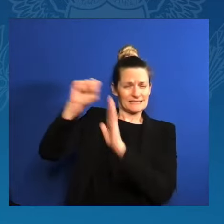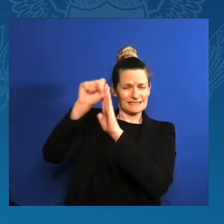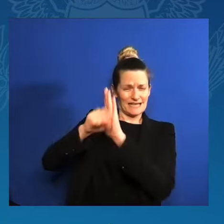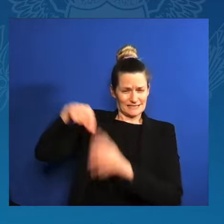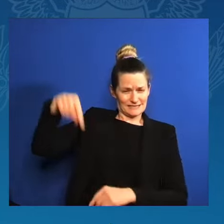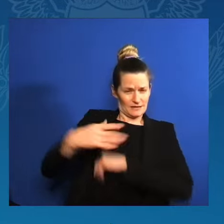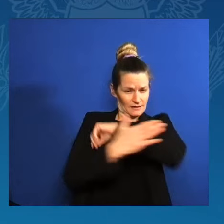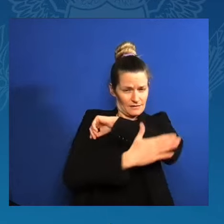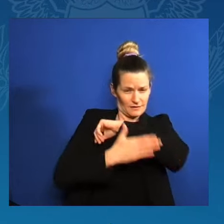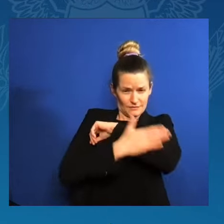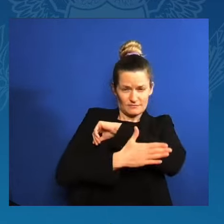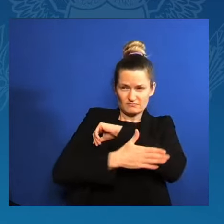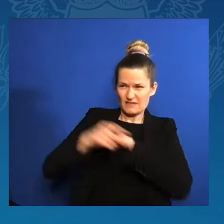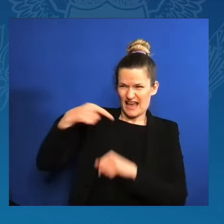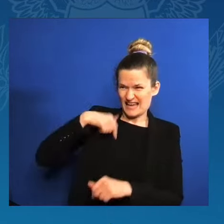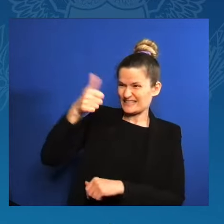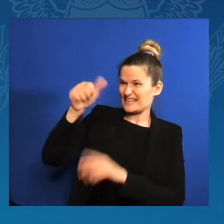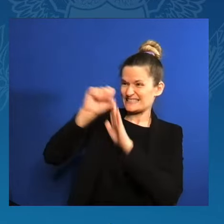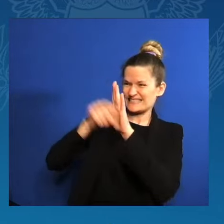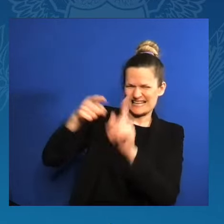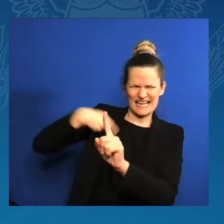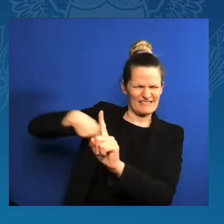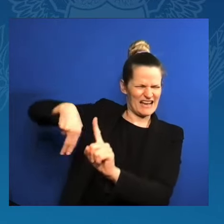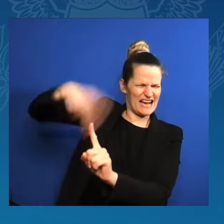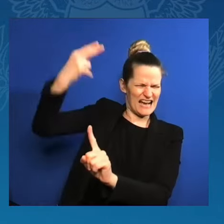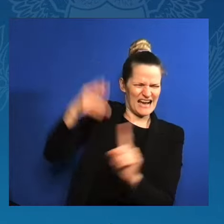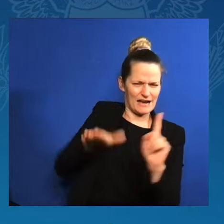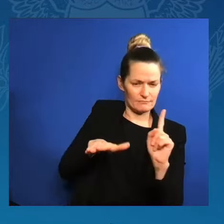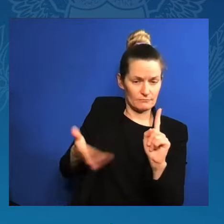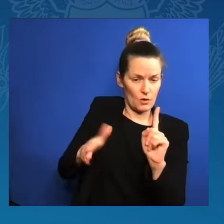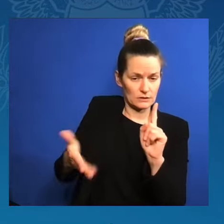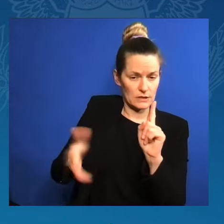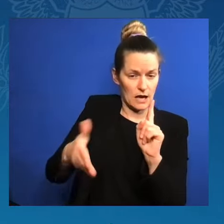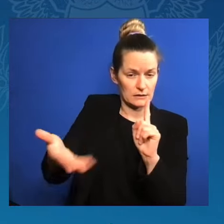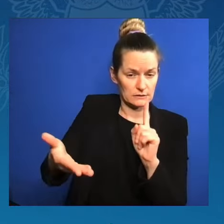you see these bans in effect. The hypocrisy.